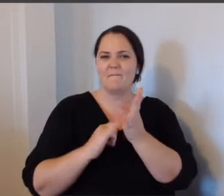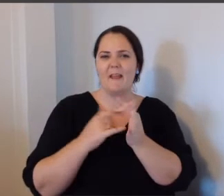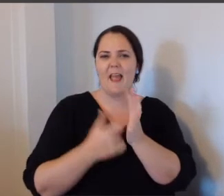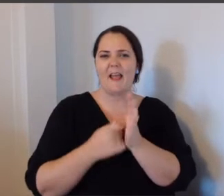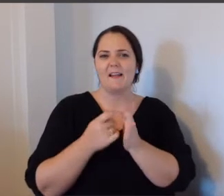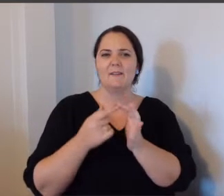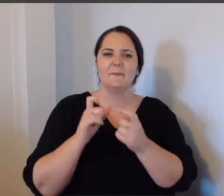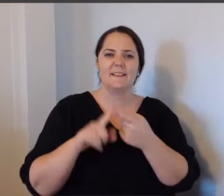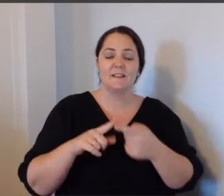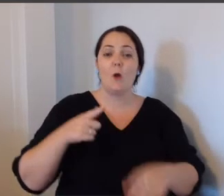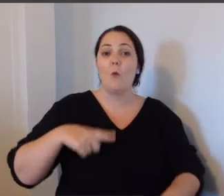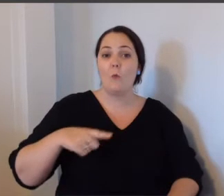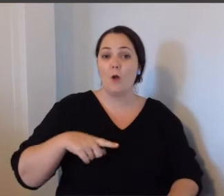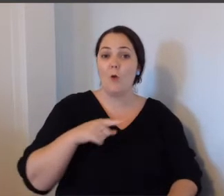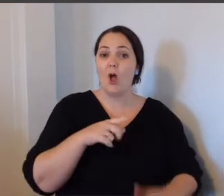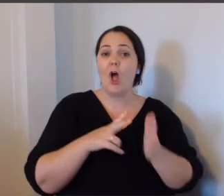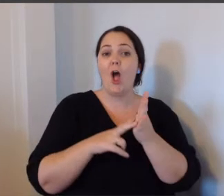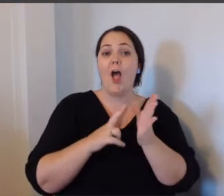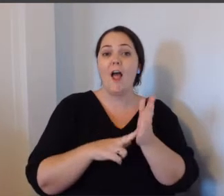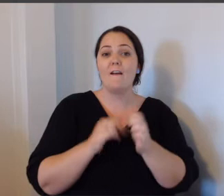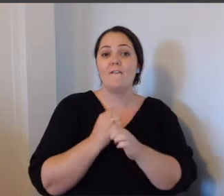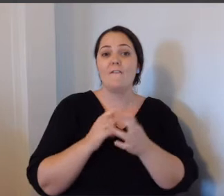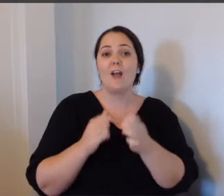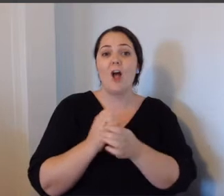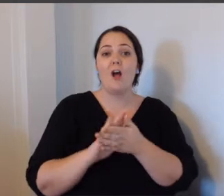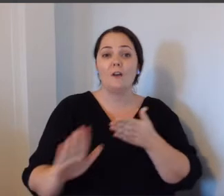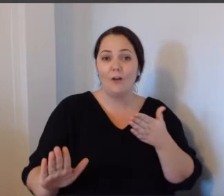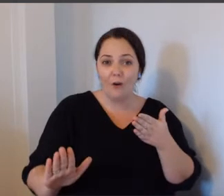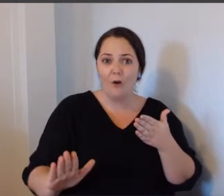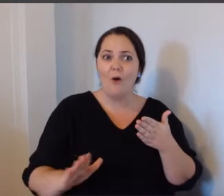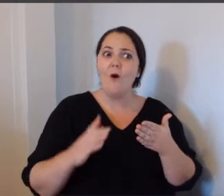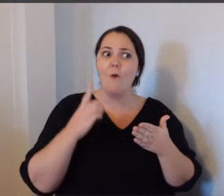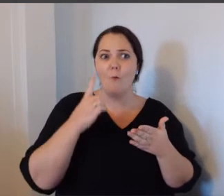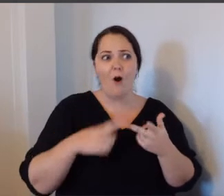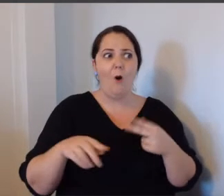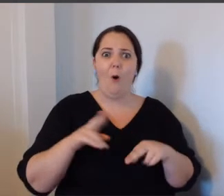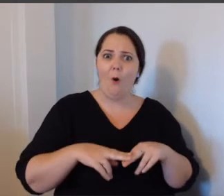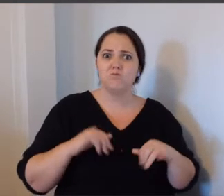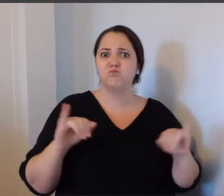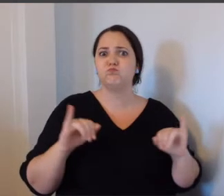from The Met because van Gogh is one of the most beloved tortured geniuses in art history. There